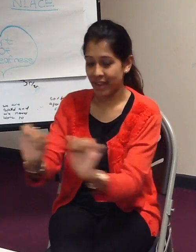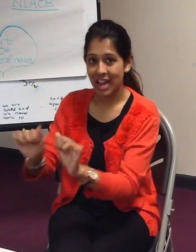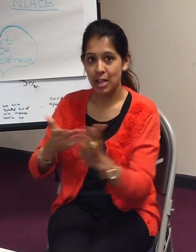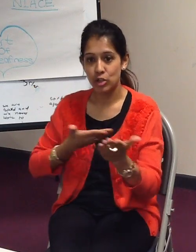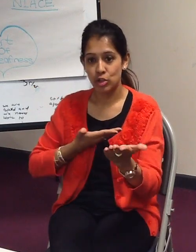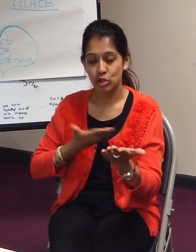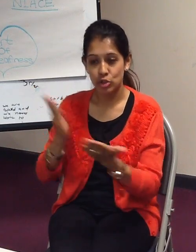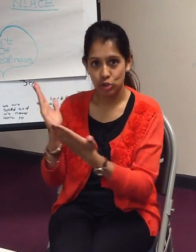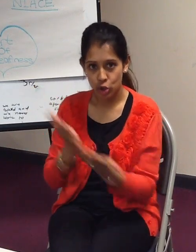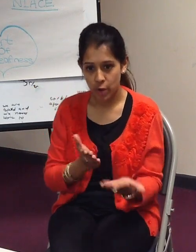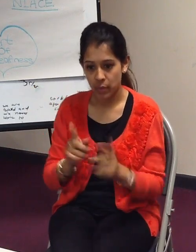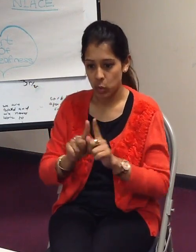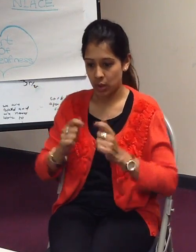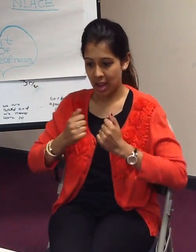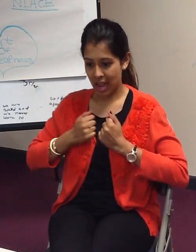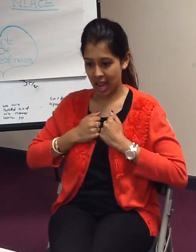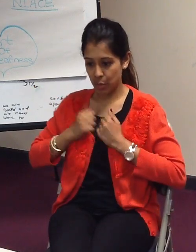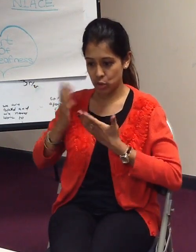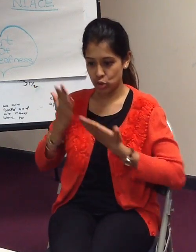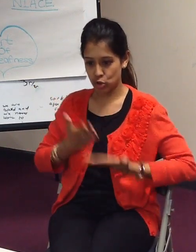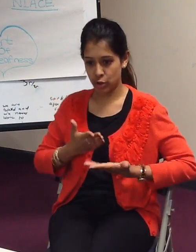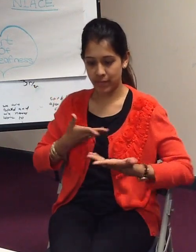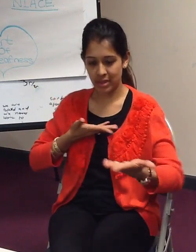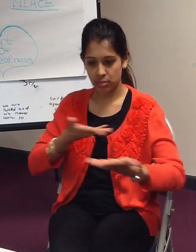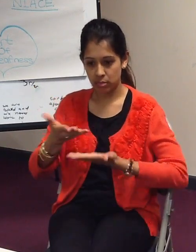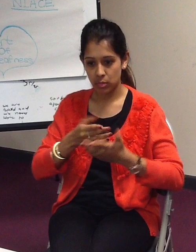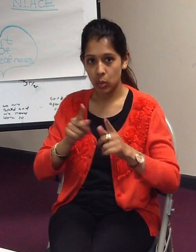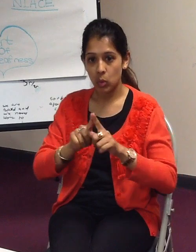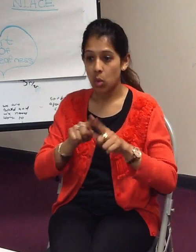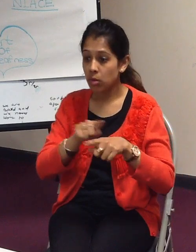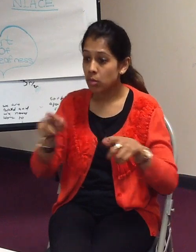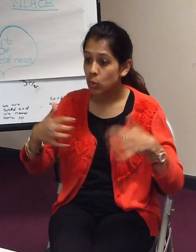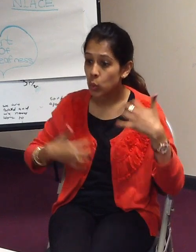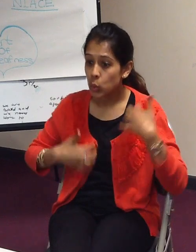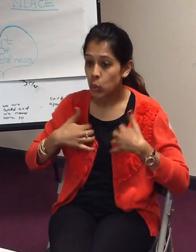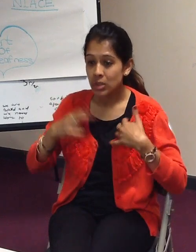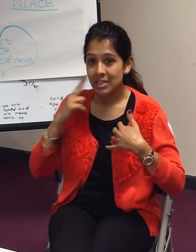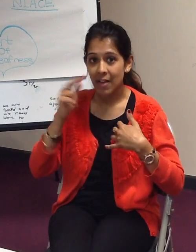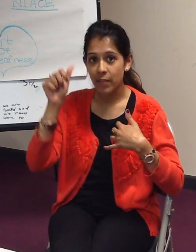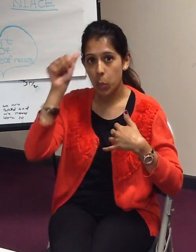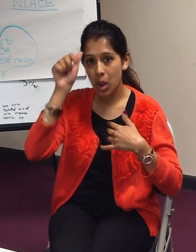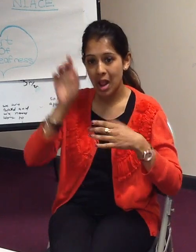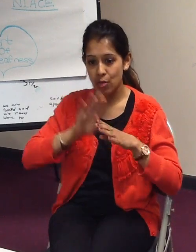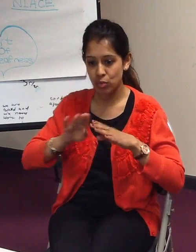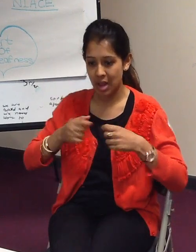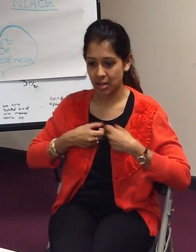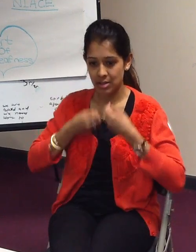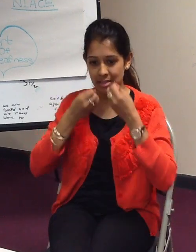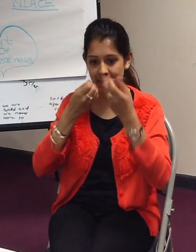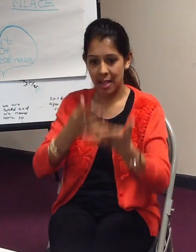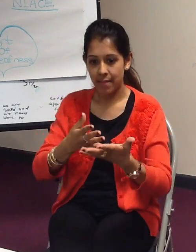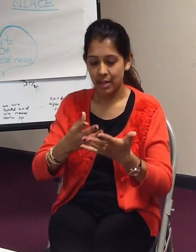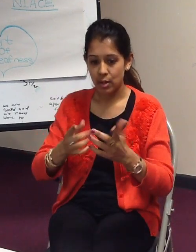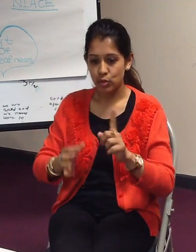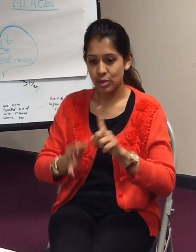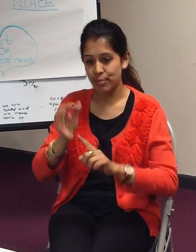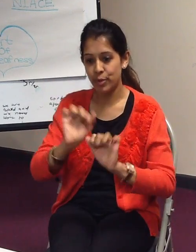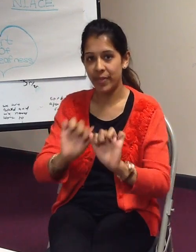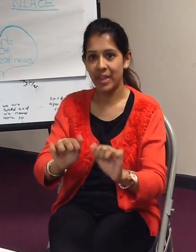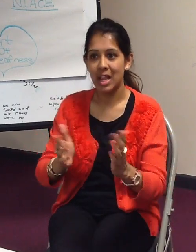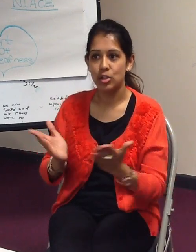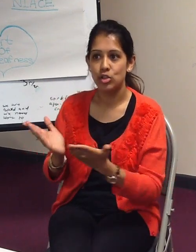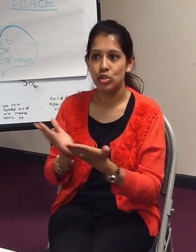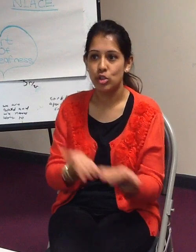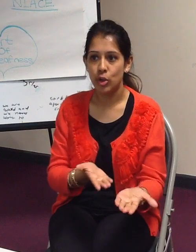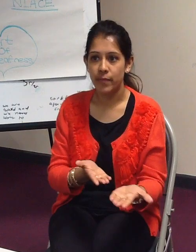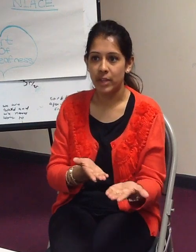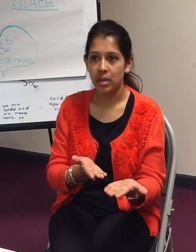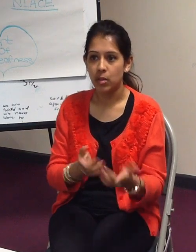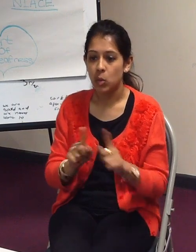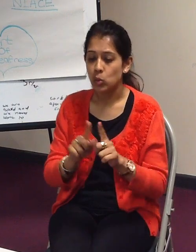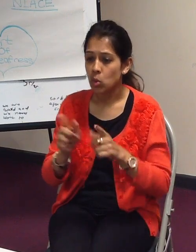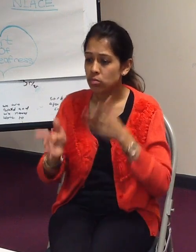That would improve their services and we could offer to provide our deaf awareness training.